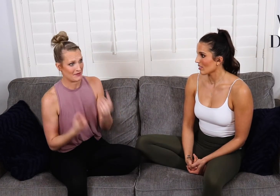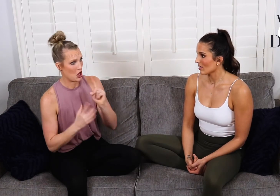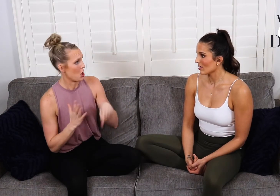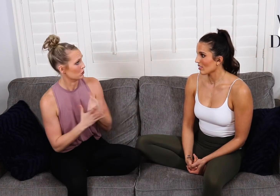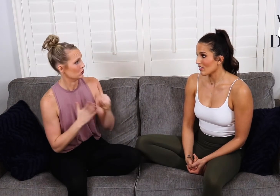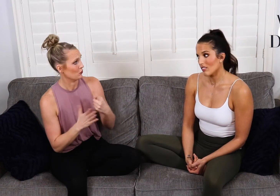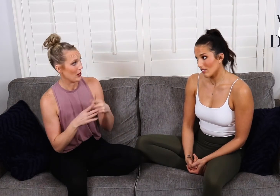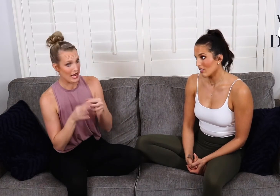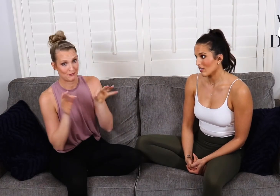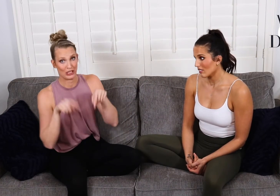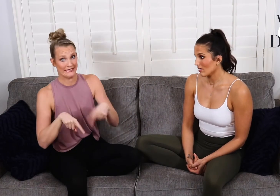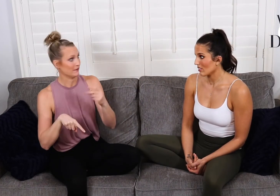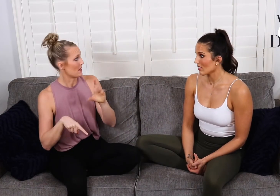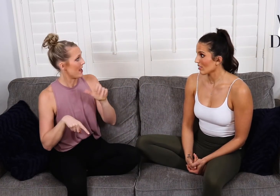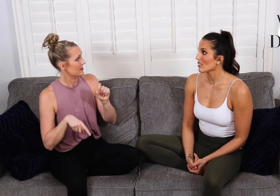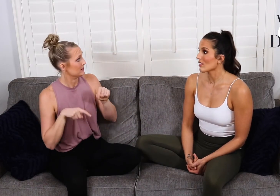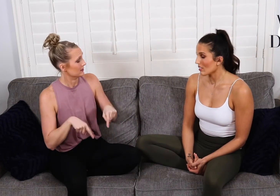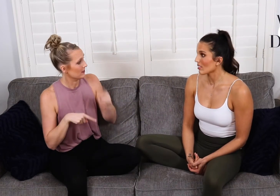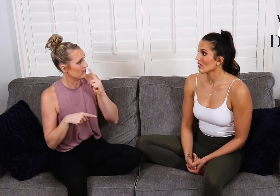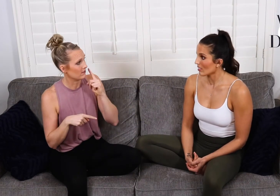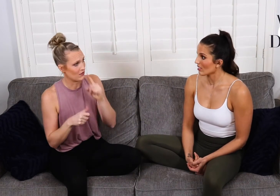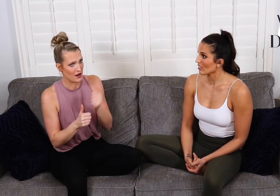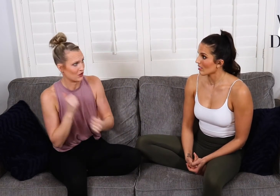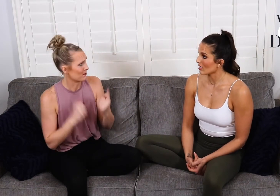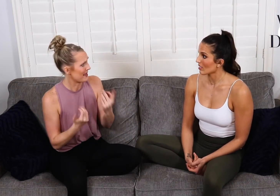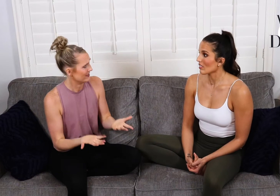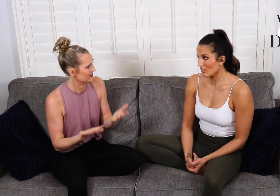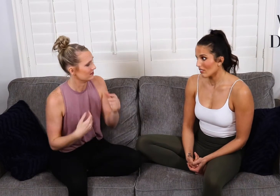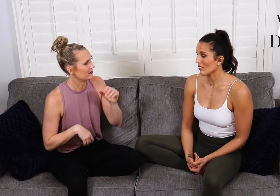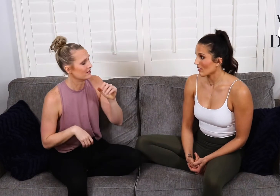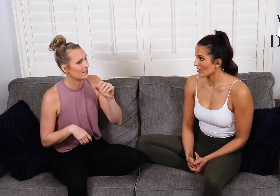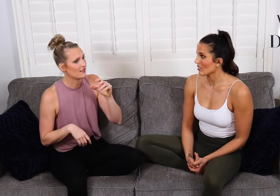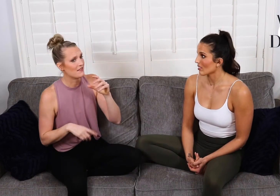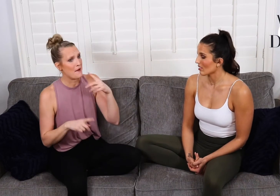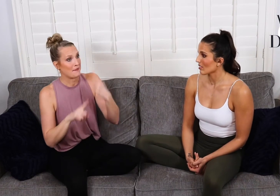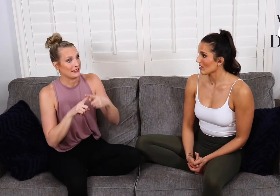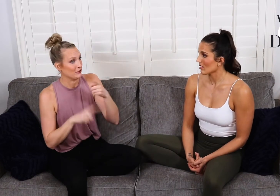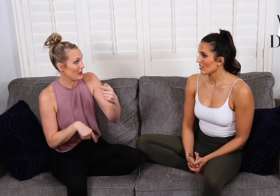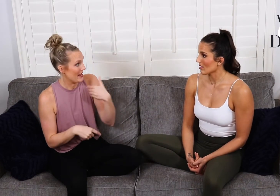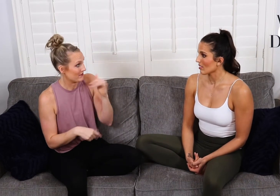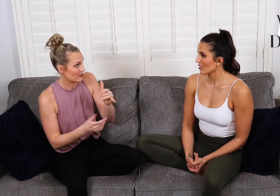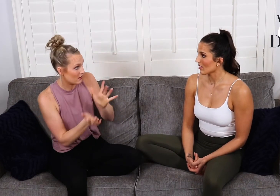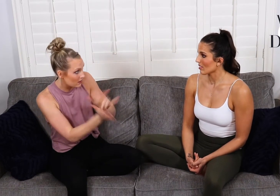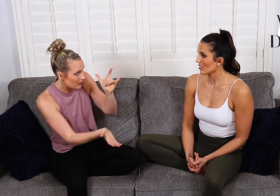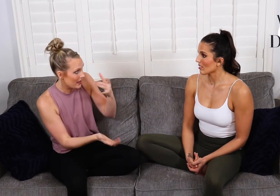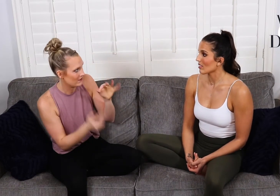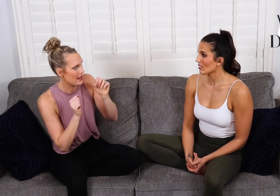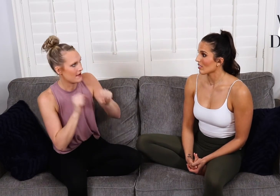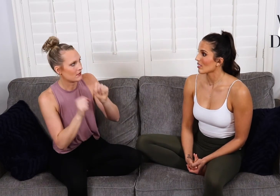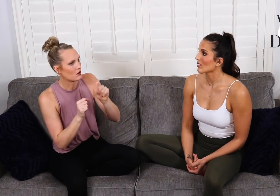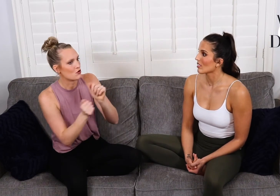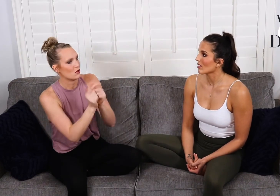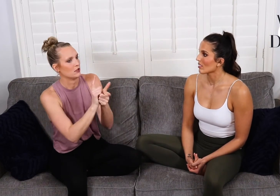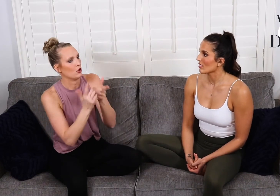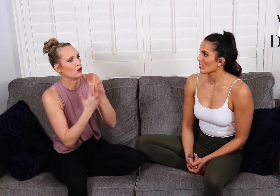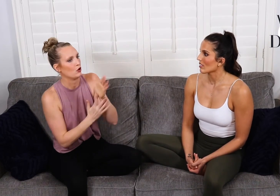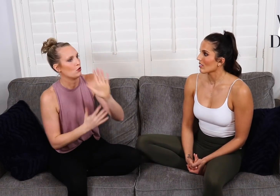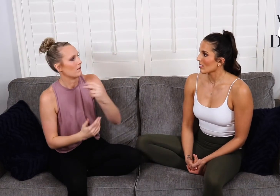hours putting captions on this podcast for everybody and plus you have the advantage of being able to translate using your voice which